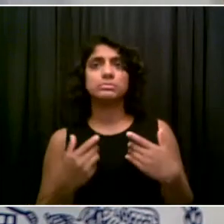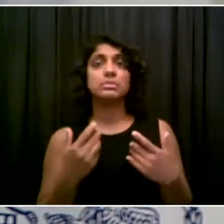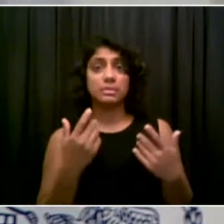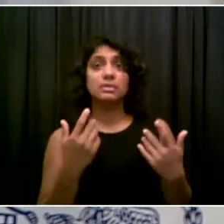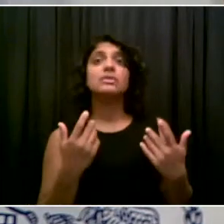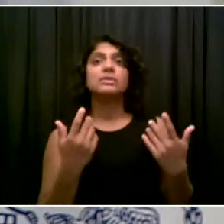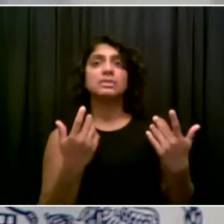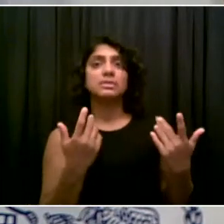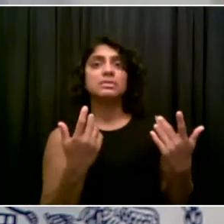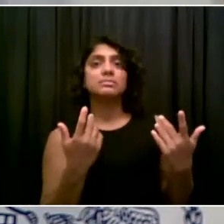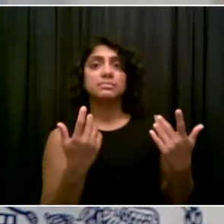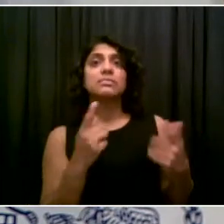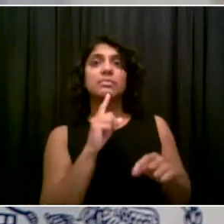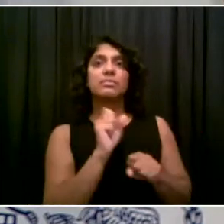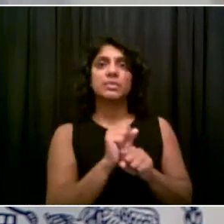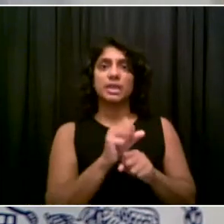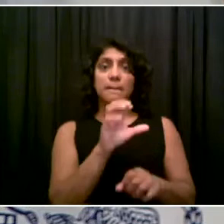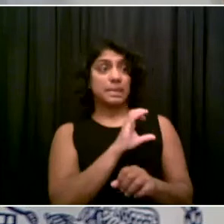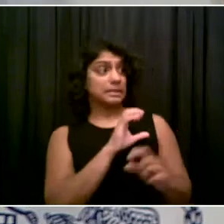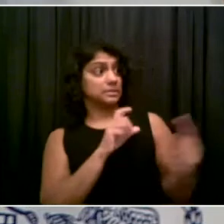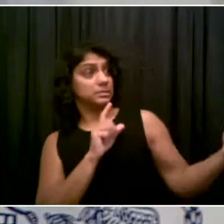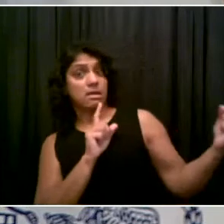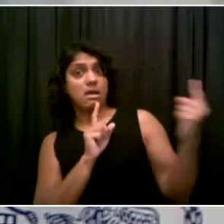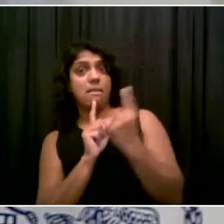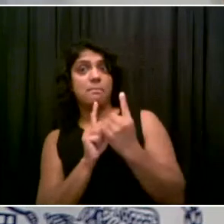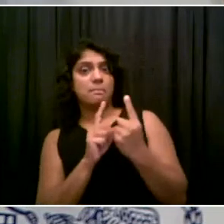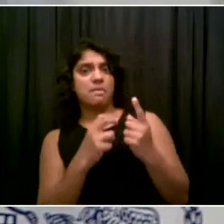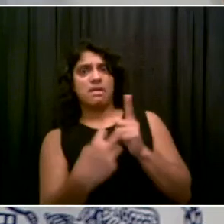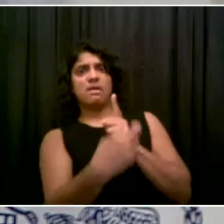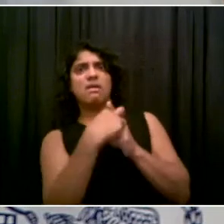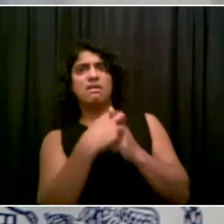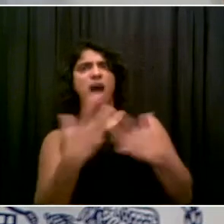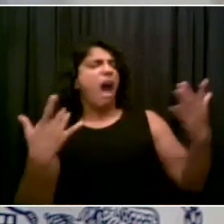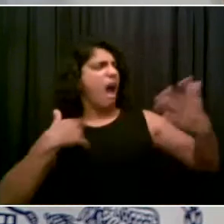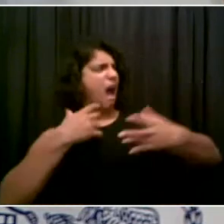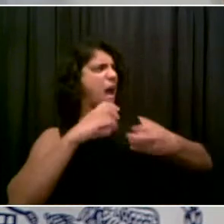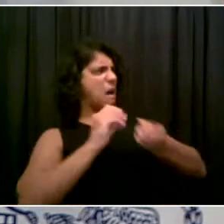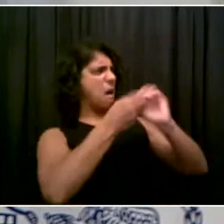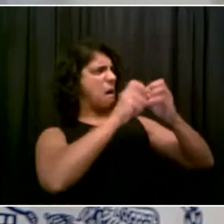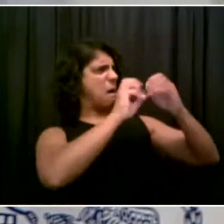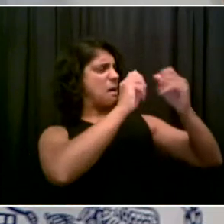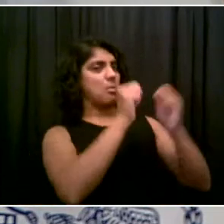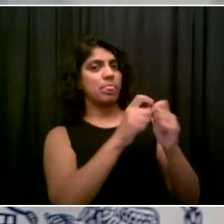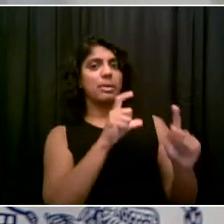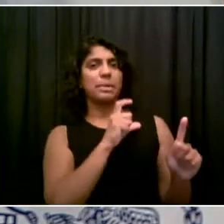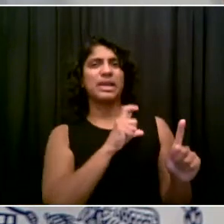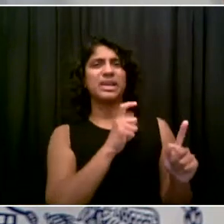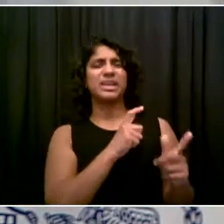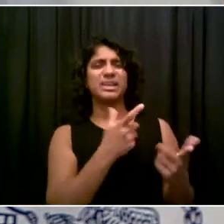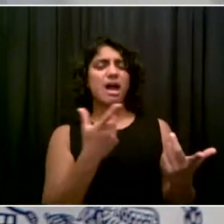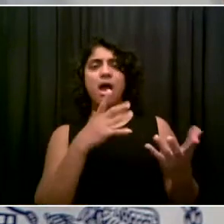CONTINUING TO MAKE A NOISE OR NOT LEAVE. WHEN THEY DEFY THE POLICE AND THEN THEY COMPLAIN WH EN THEY ARE GETTING ARRESTED FOR